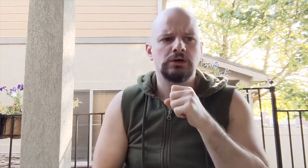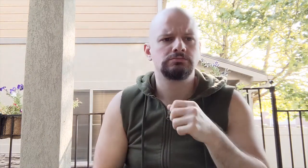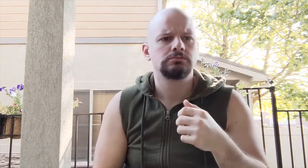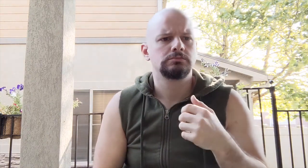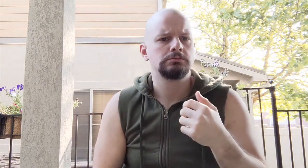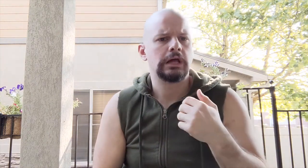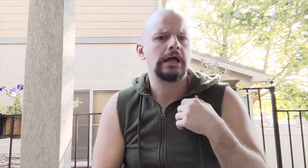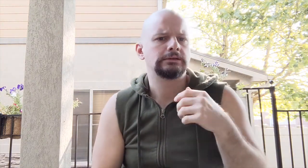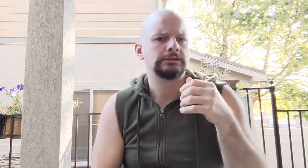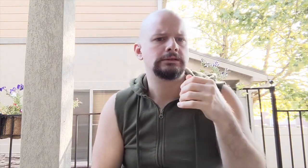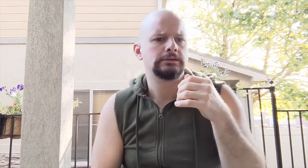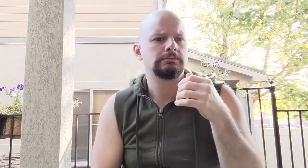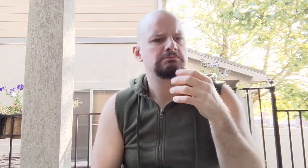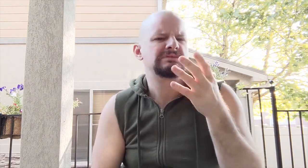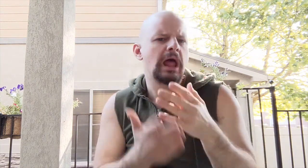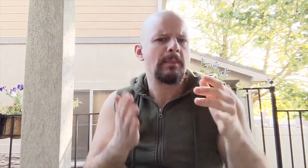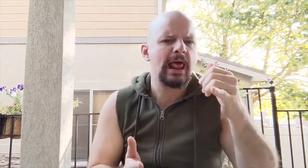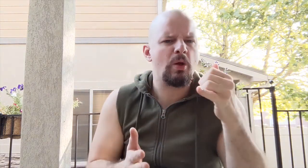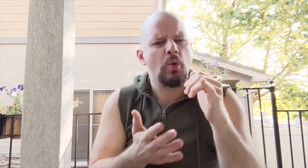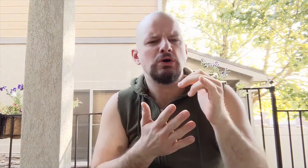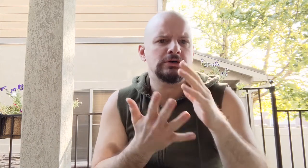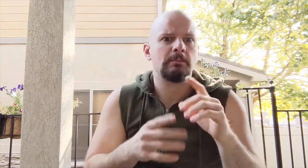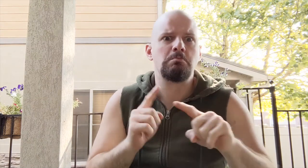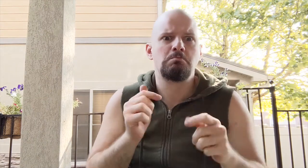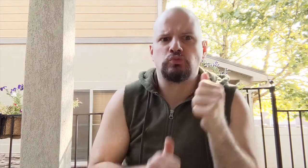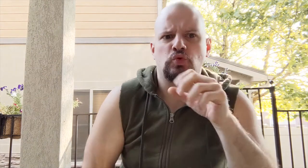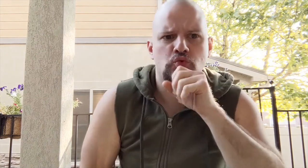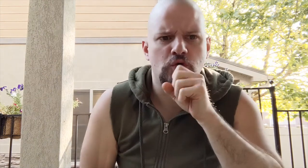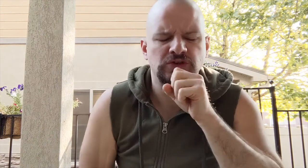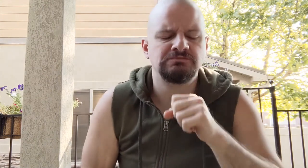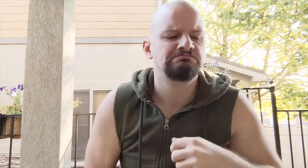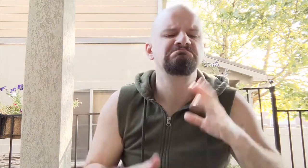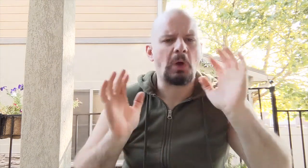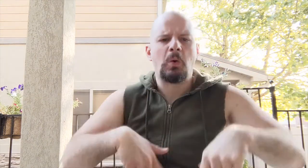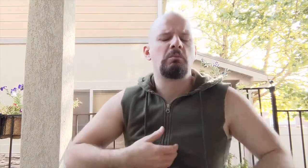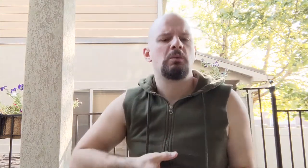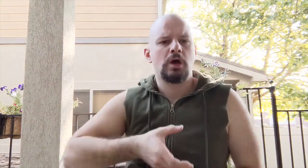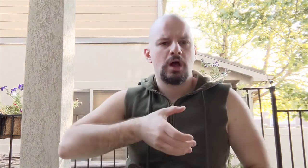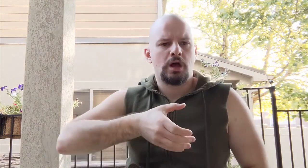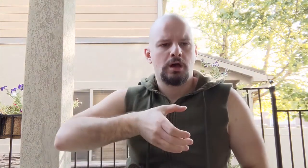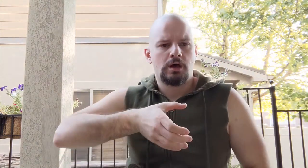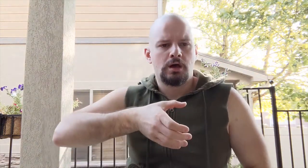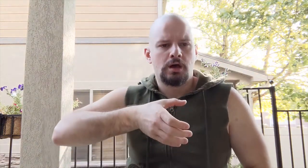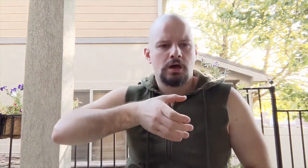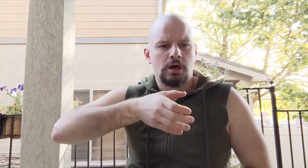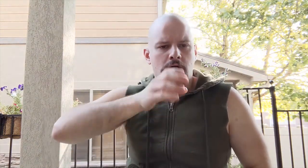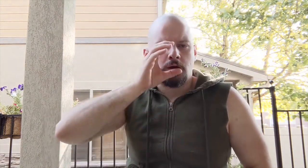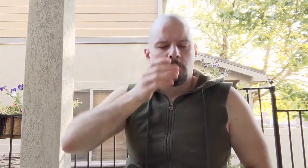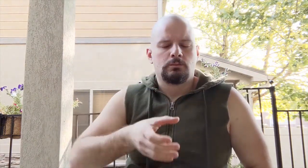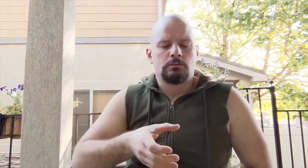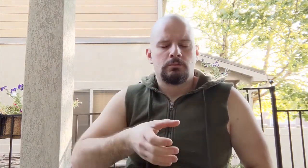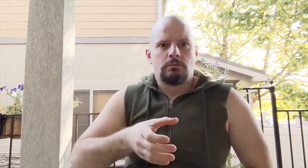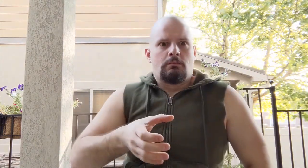You would see it a bit yellowish but it's mostly orange. I drank it and all of sudden...